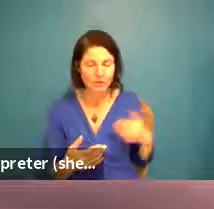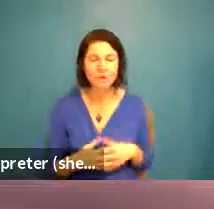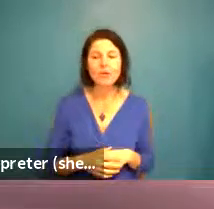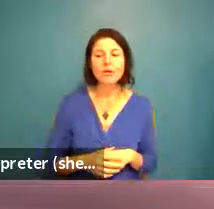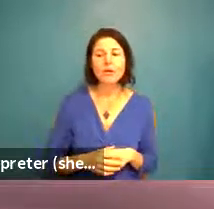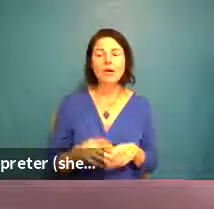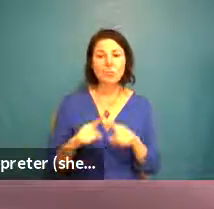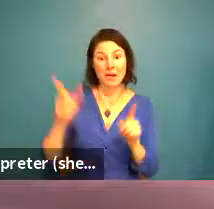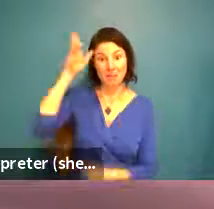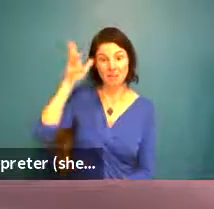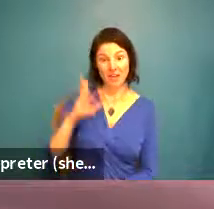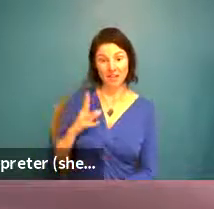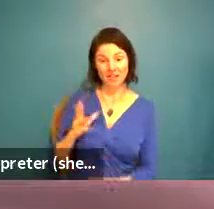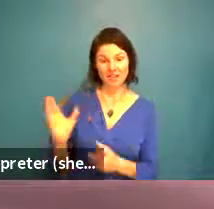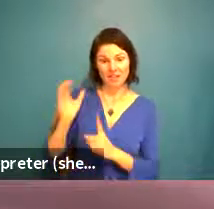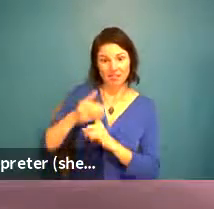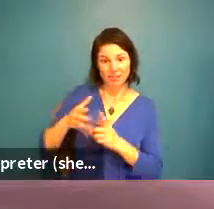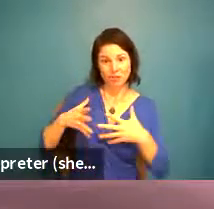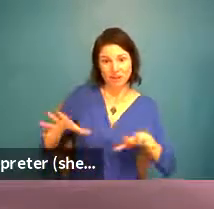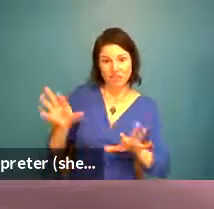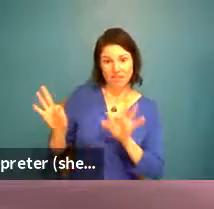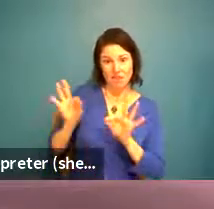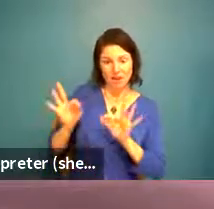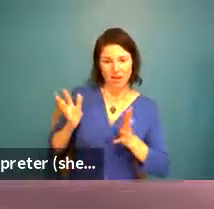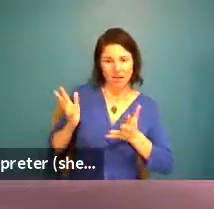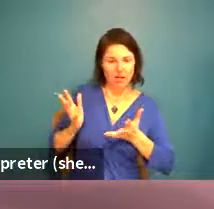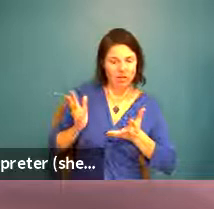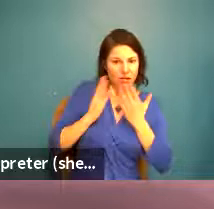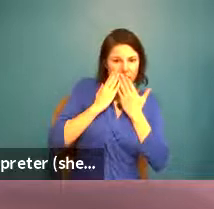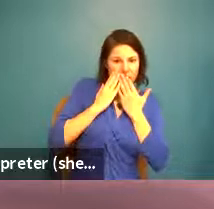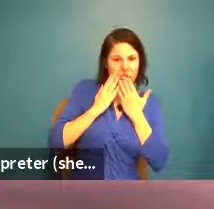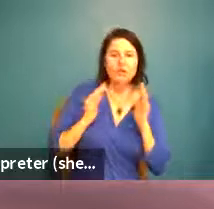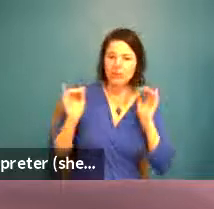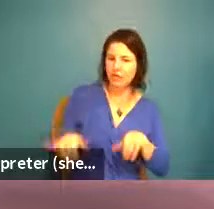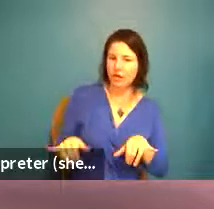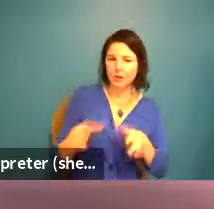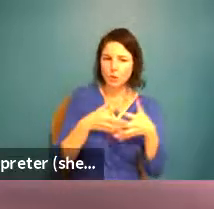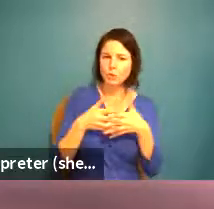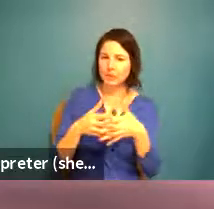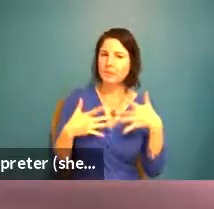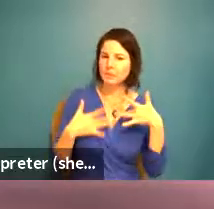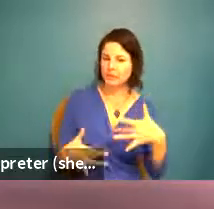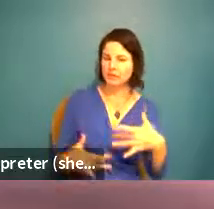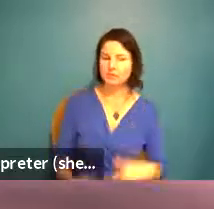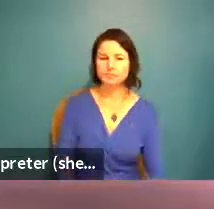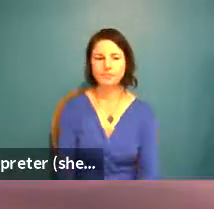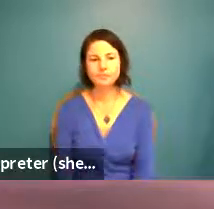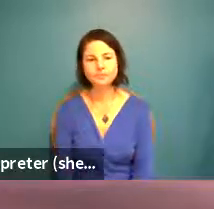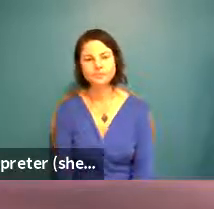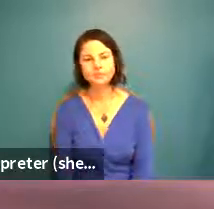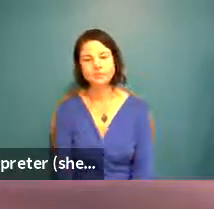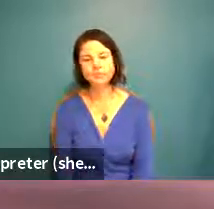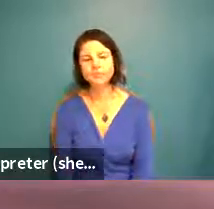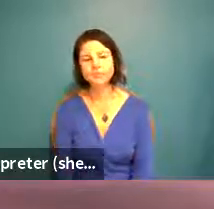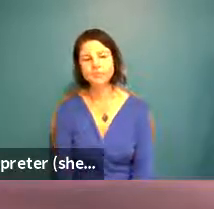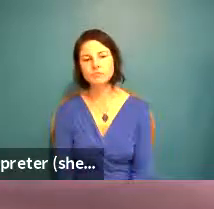much as we care about the roles that we place on men. So transgender men who, you know, we that we don't get as much attention because